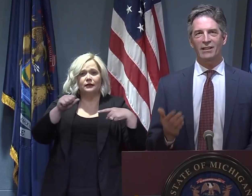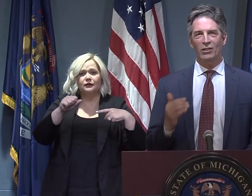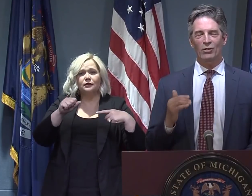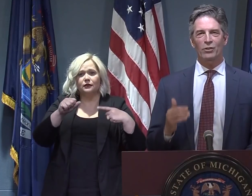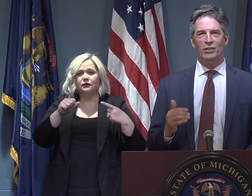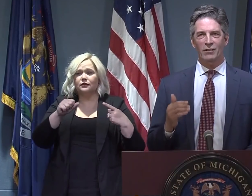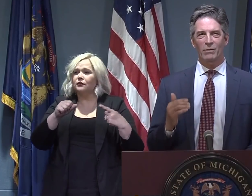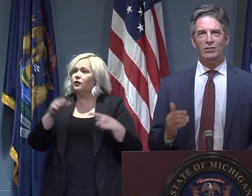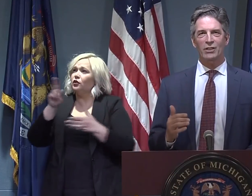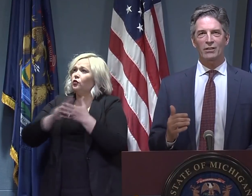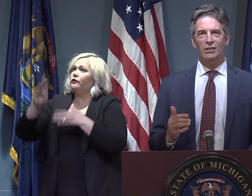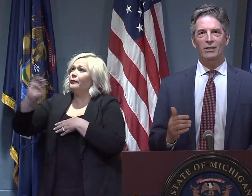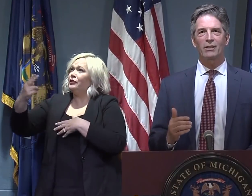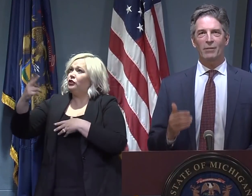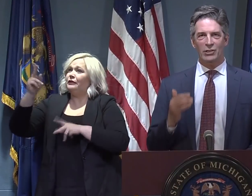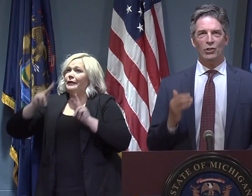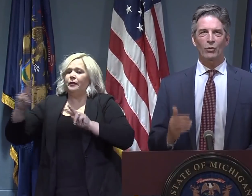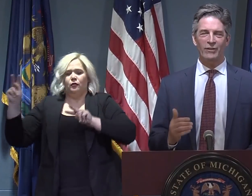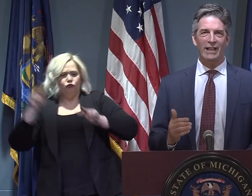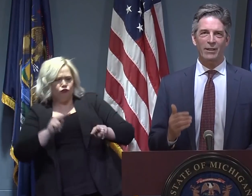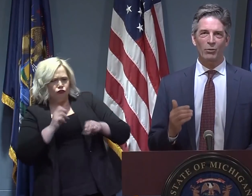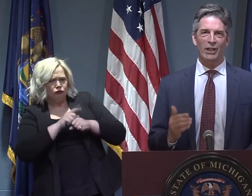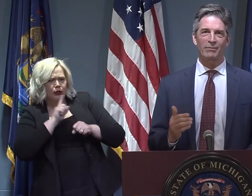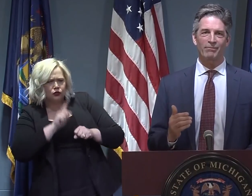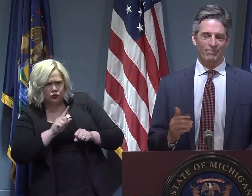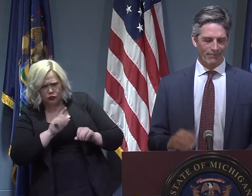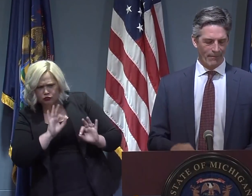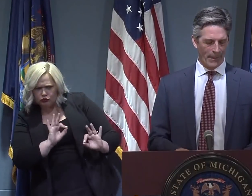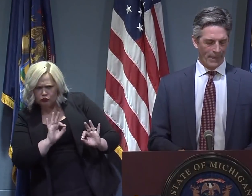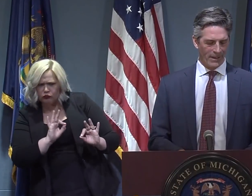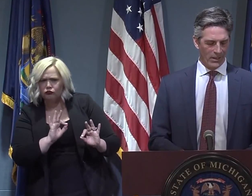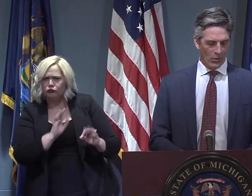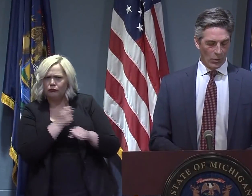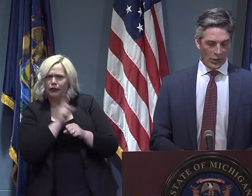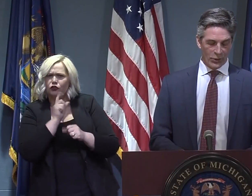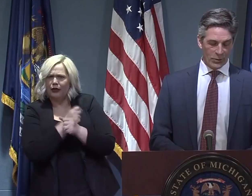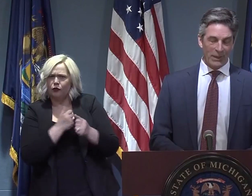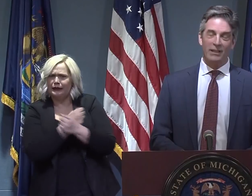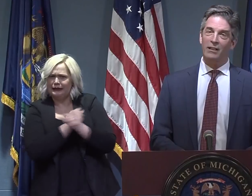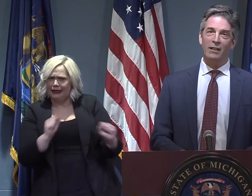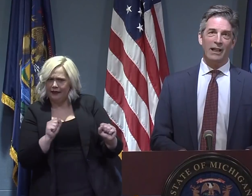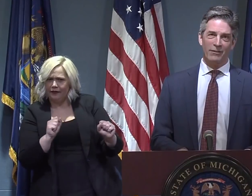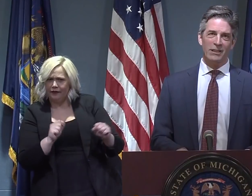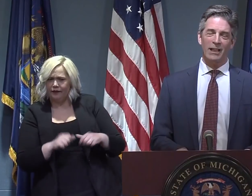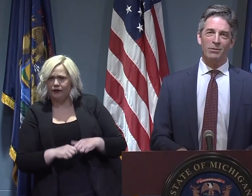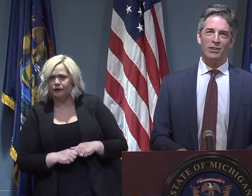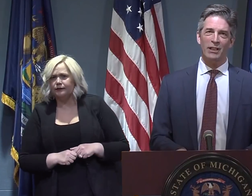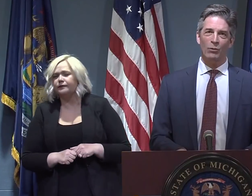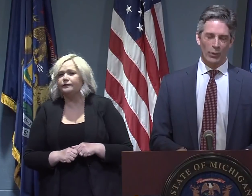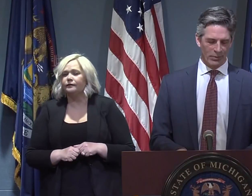OF BEST PRACTICES IS BEING CAREFULLY EVALUATED BY OCCUPATIONAL HEALTH EXPERTS AT THE YESTERDAY OF MICHIGAN TO MAKE SURE THY WE HAVE THEM